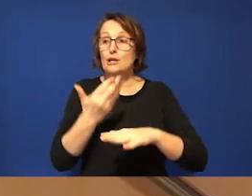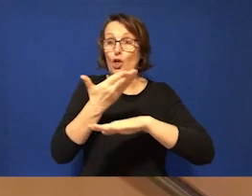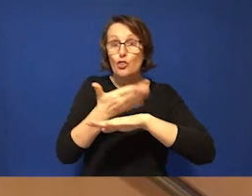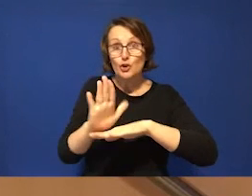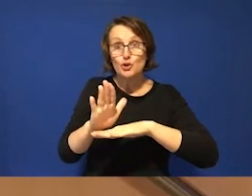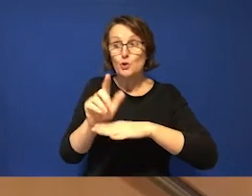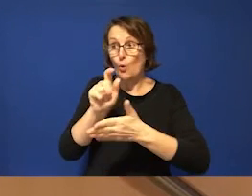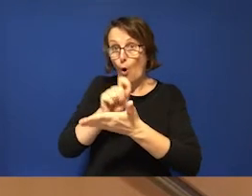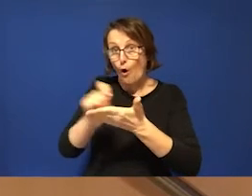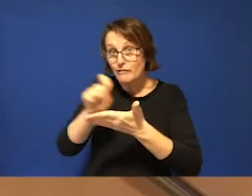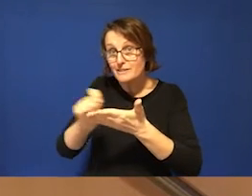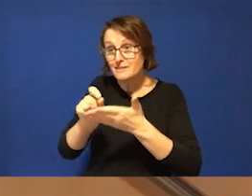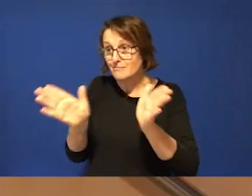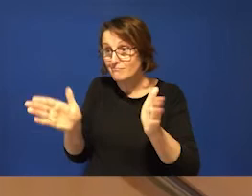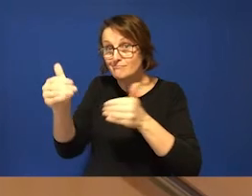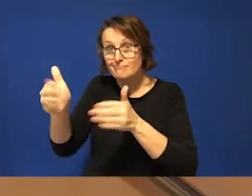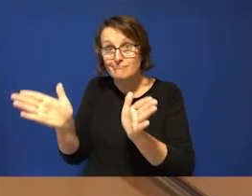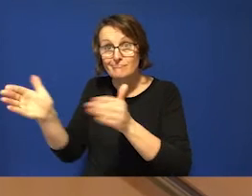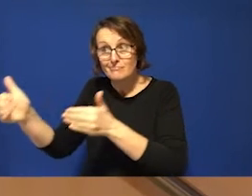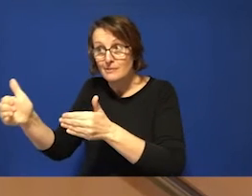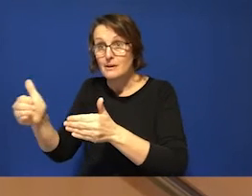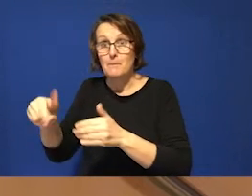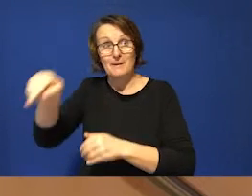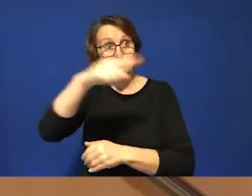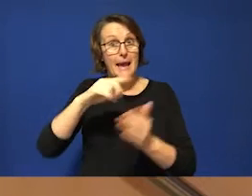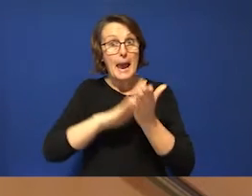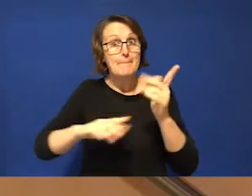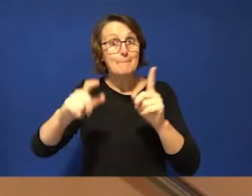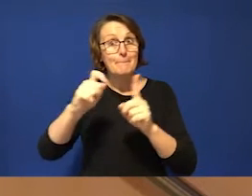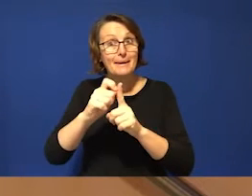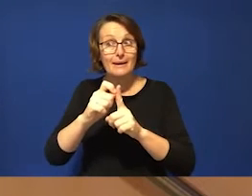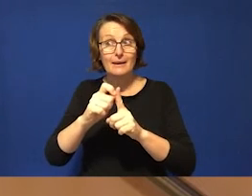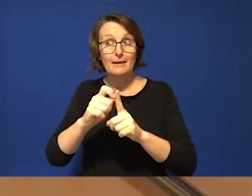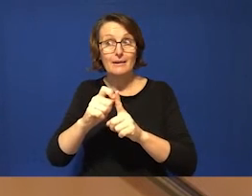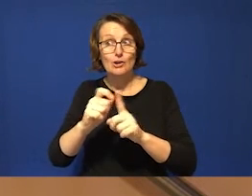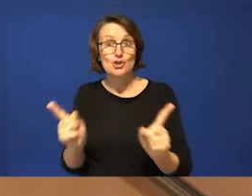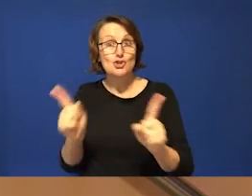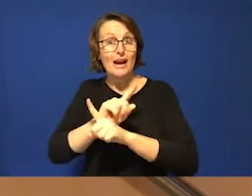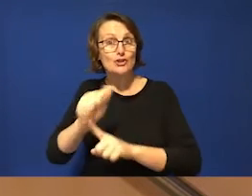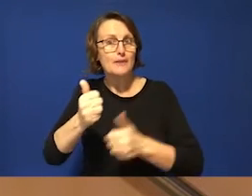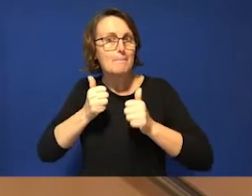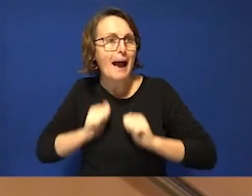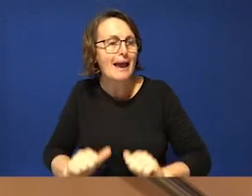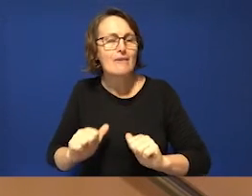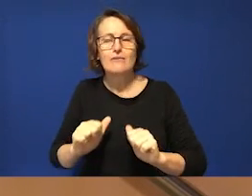or changed the habits and interactions of members in unexpected ways or in expected ways I guess?